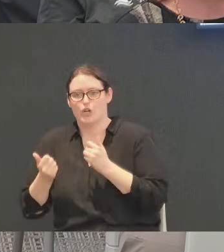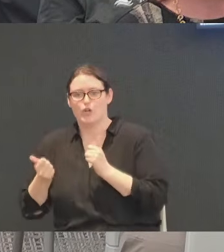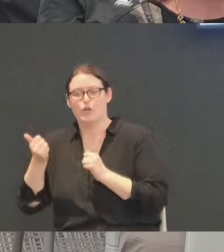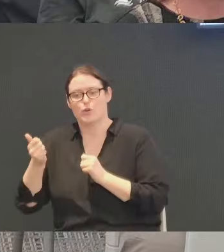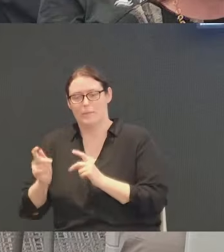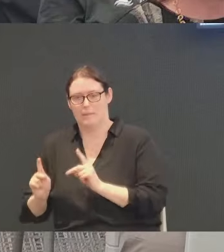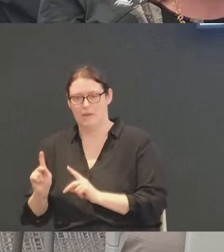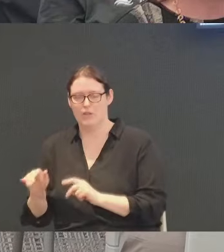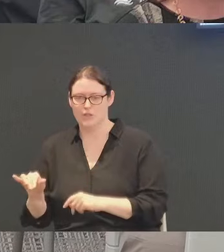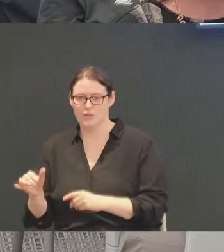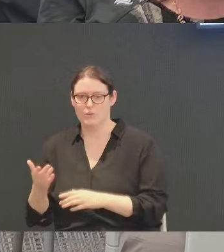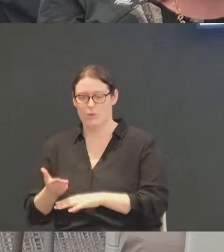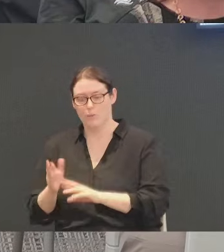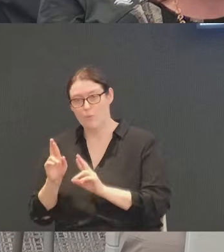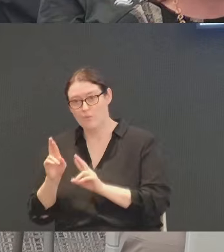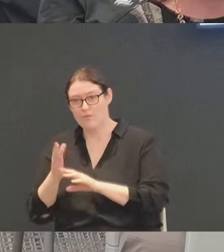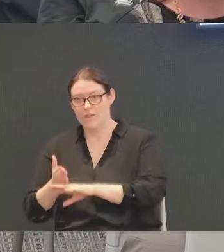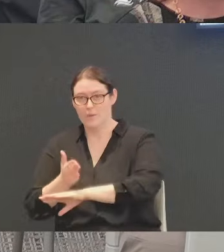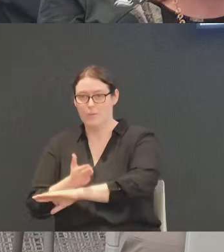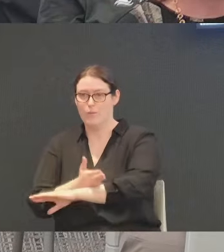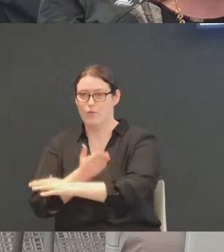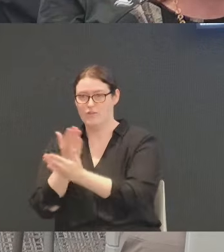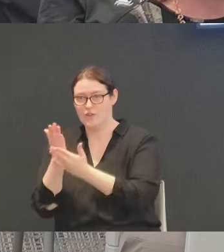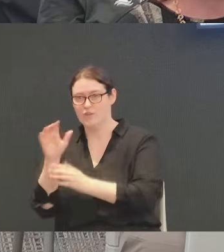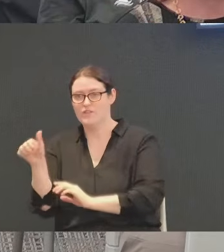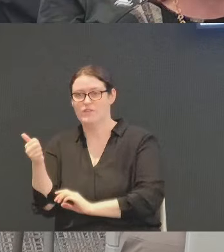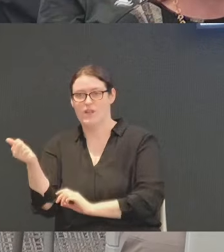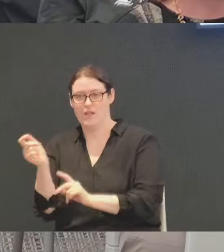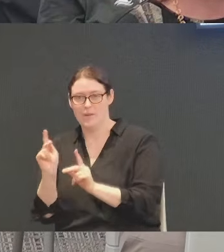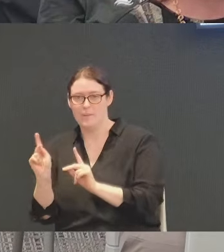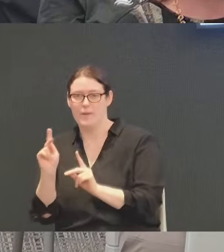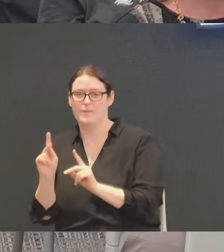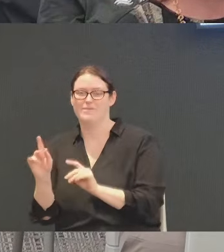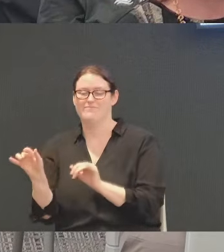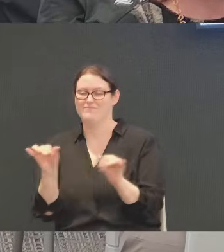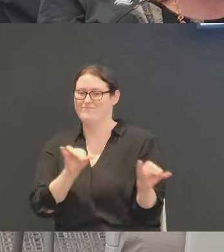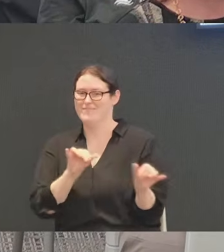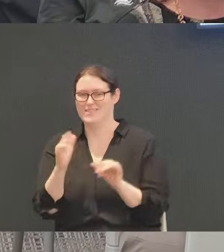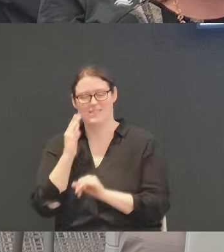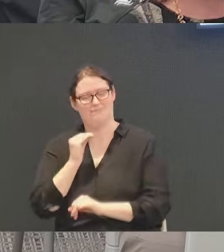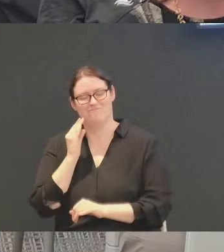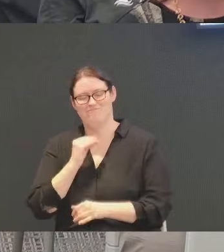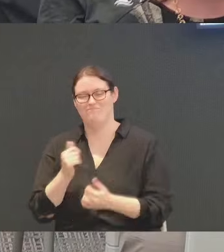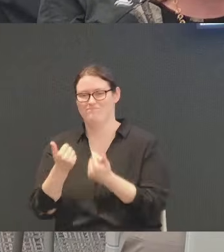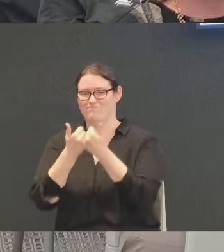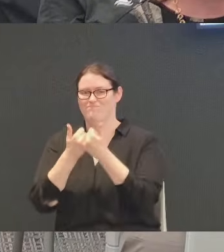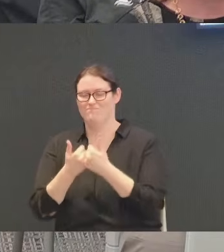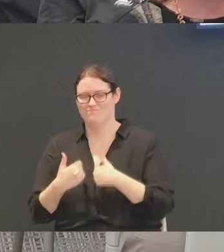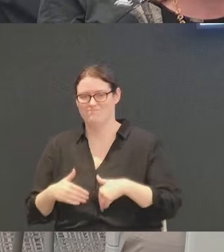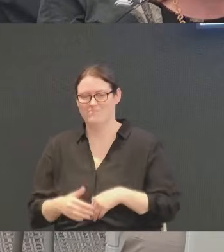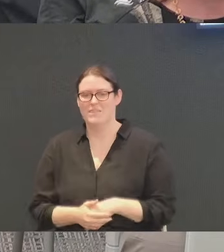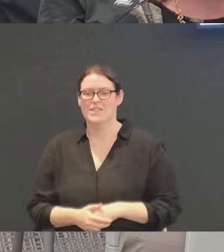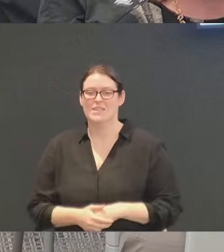services for others who who are facing the same challenges. I know firsthand that these programs